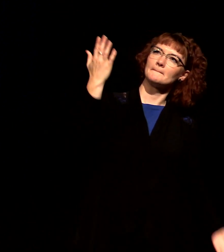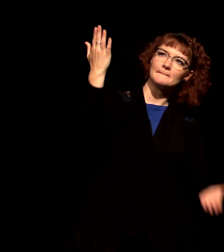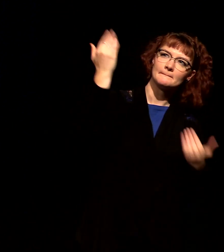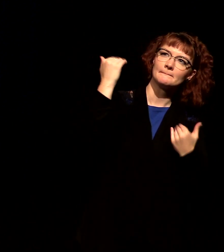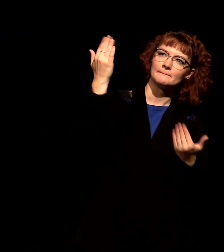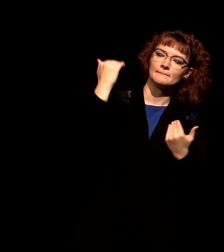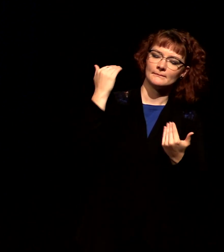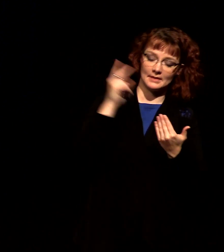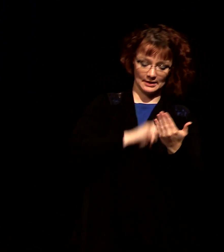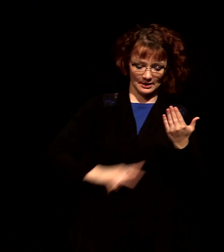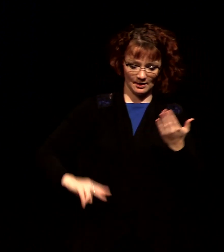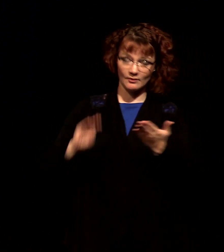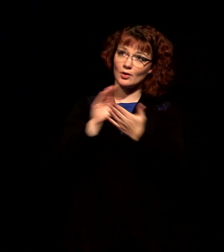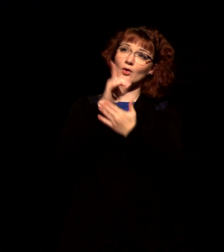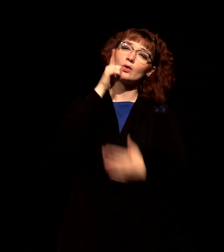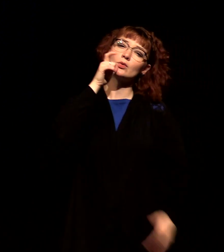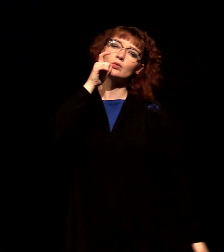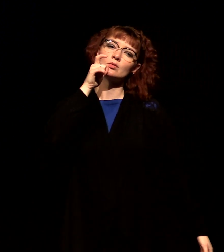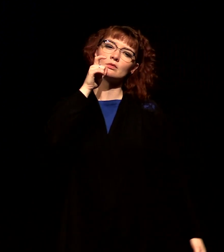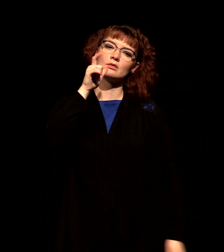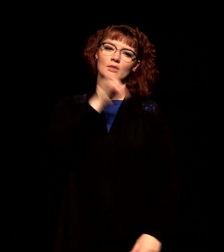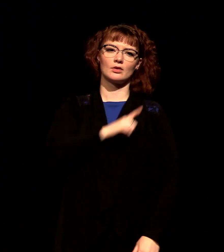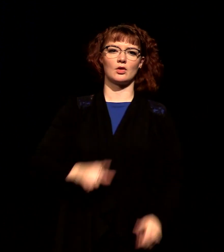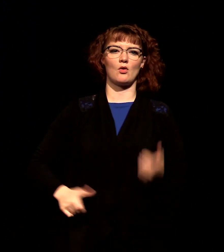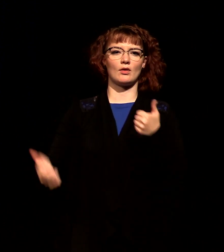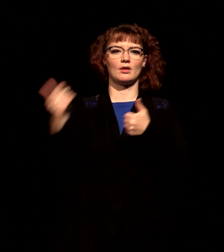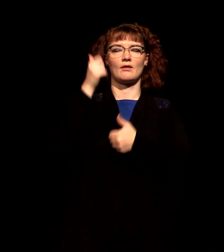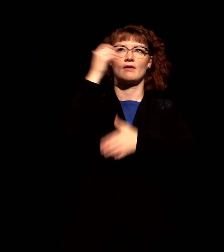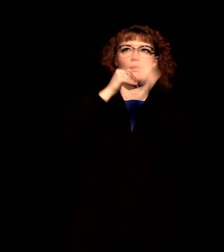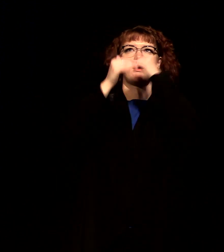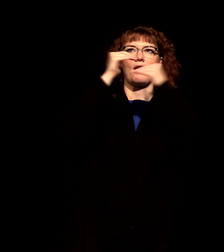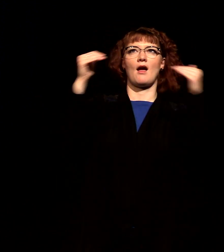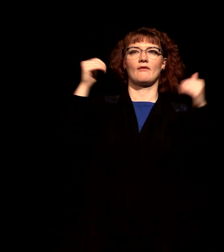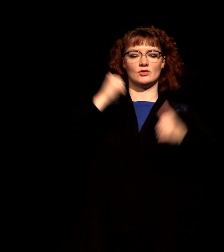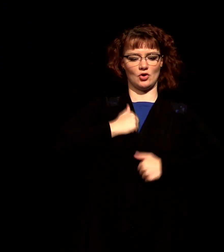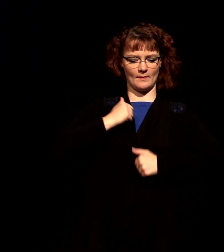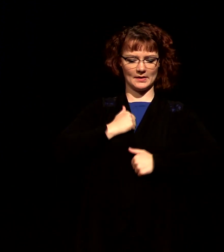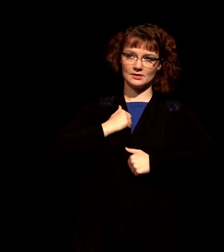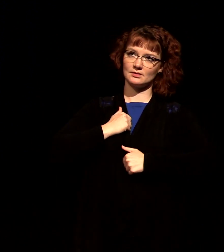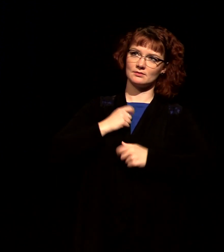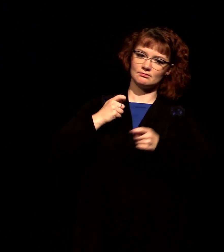the King of Glory, the Lord of Heaven's Armies, he is the King